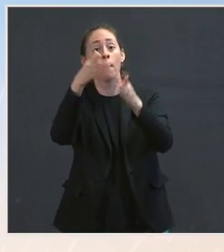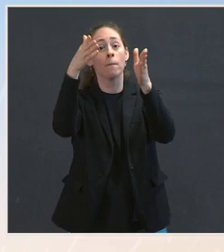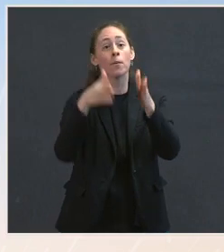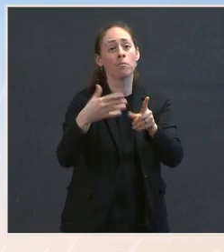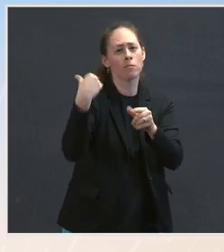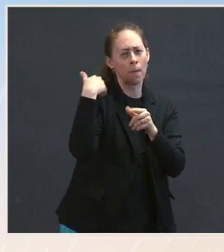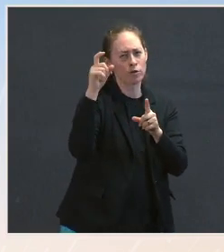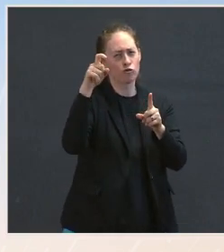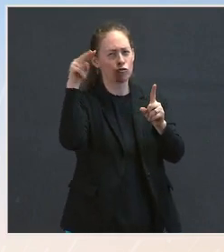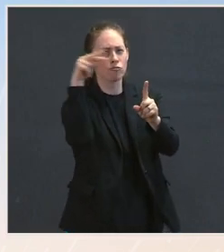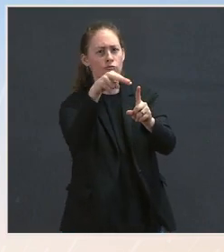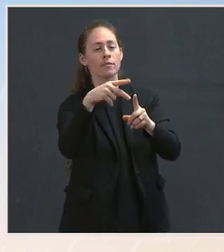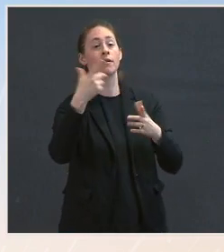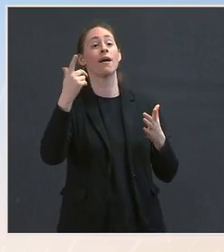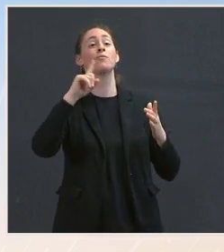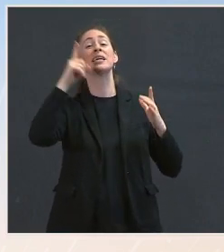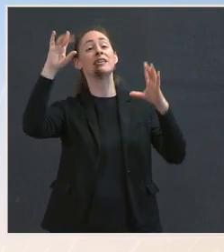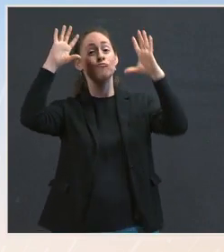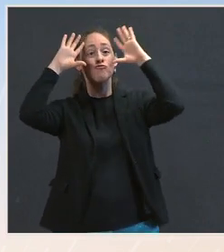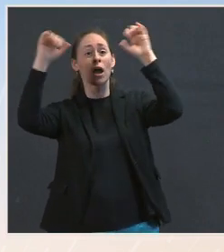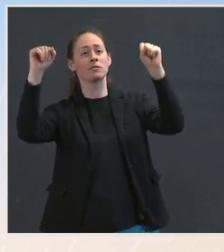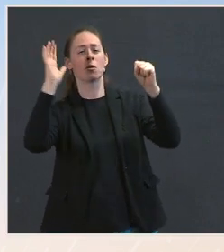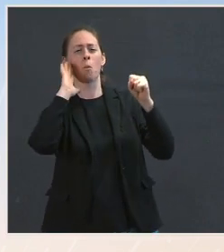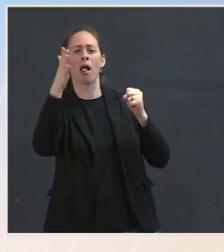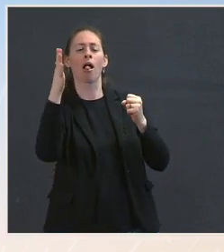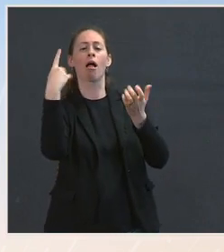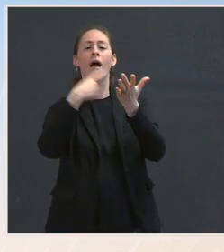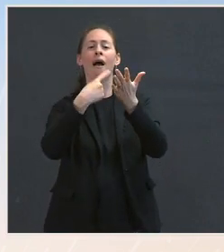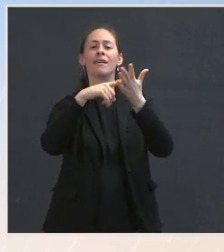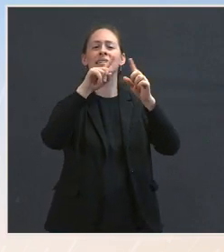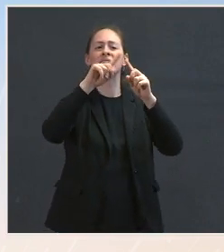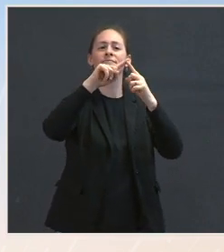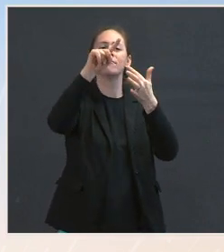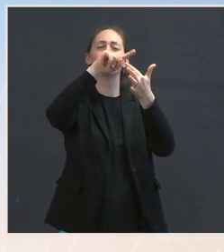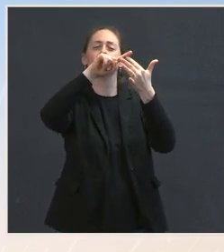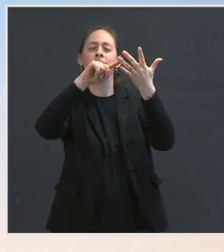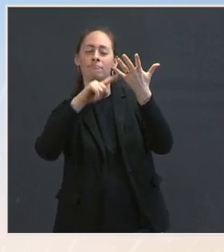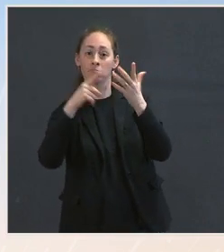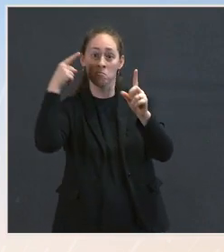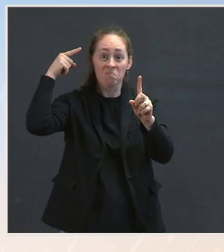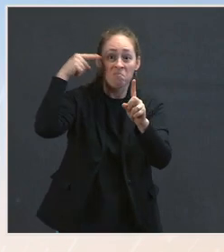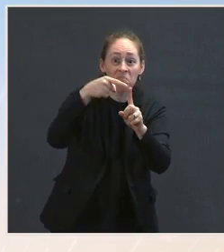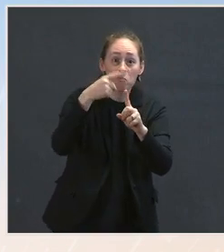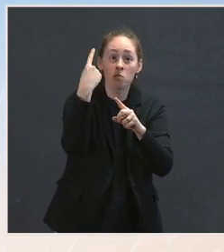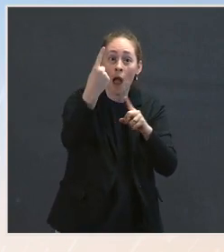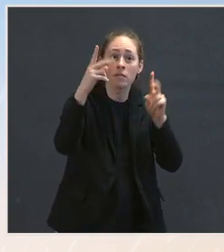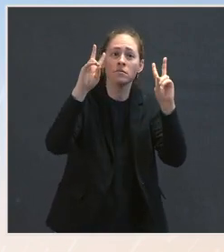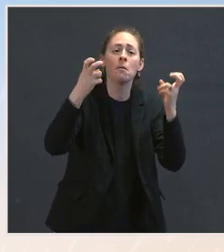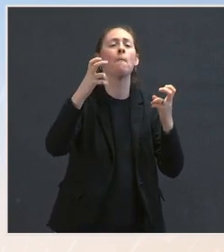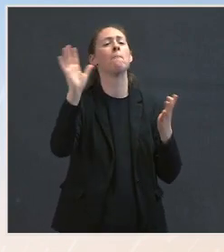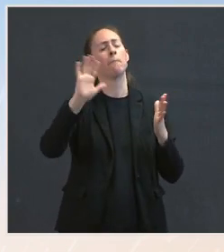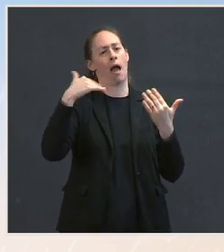will cover a range of topics with the King. There's obviously a lot to discuss with Saudi Arabia